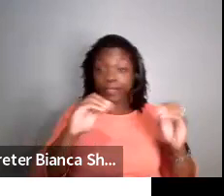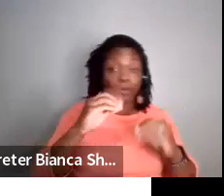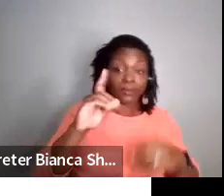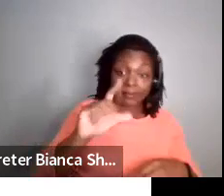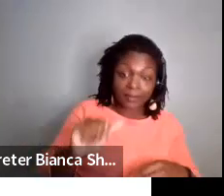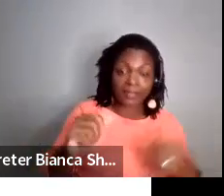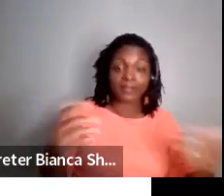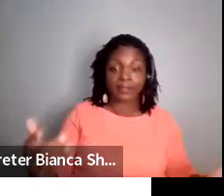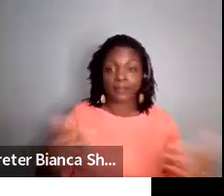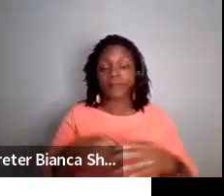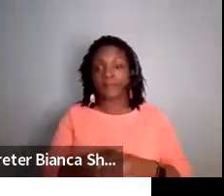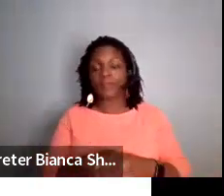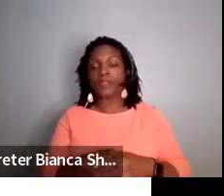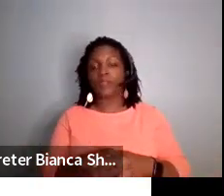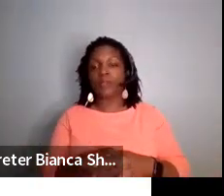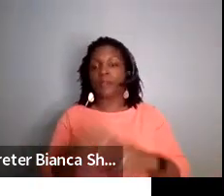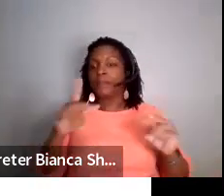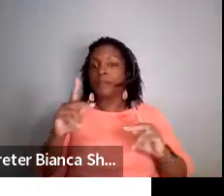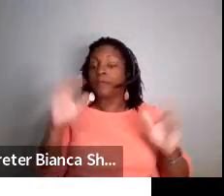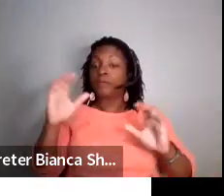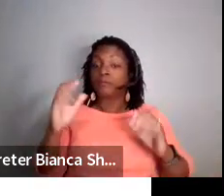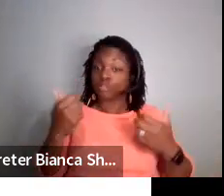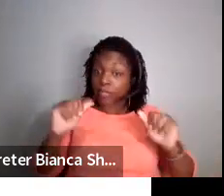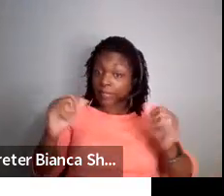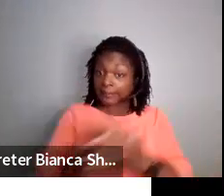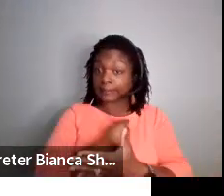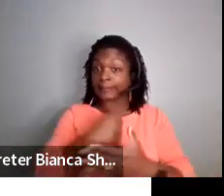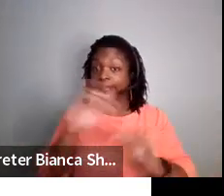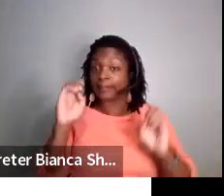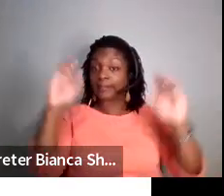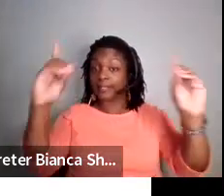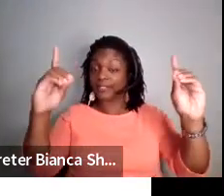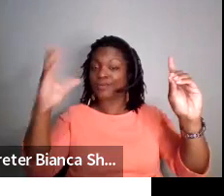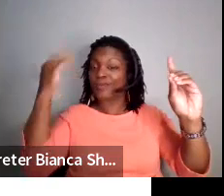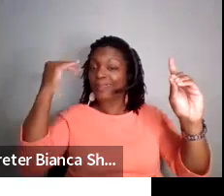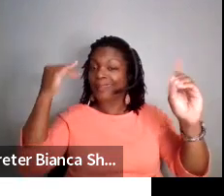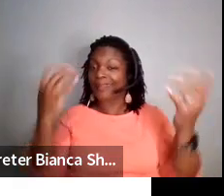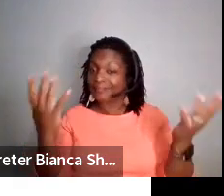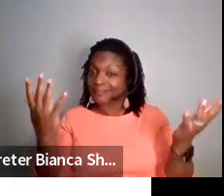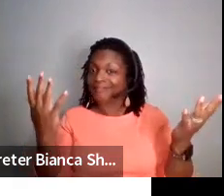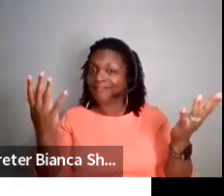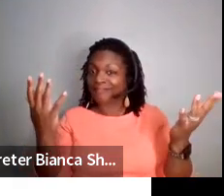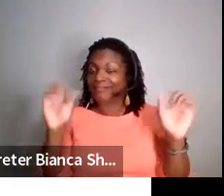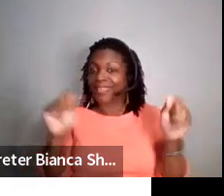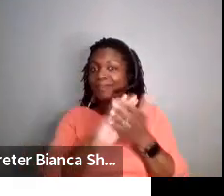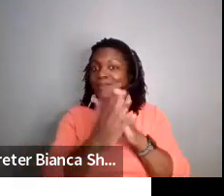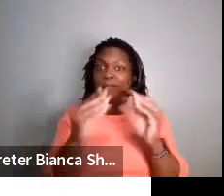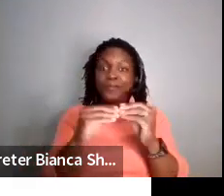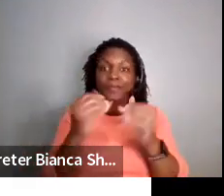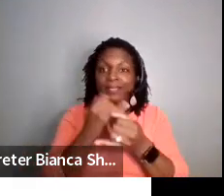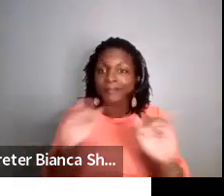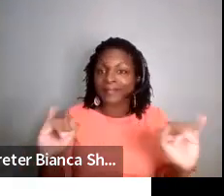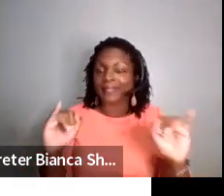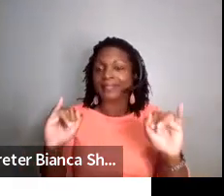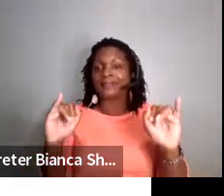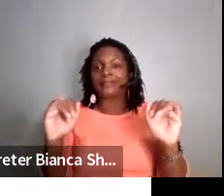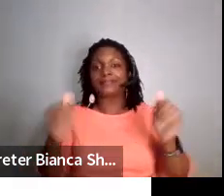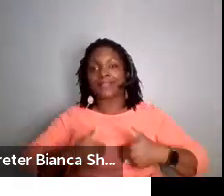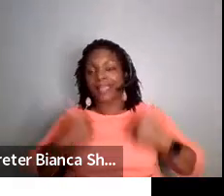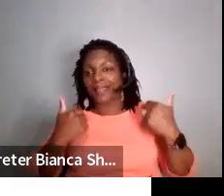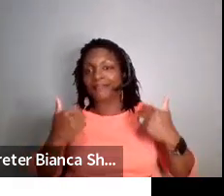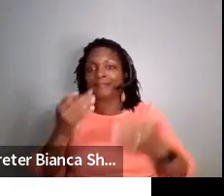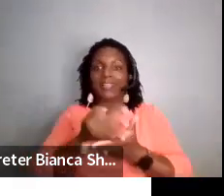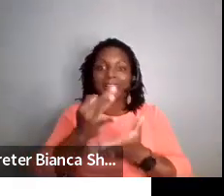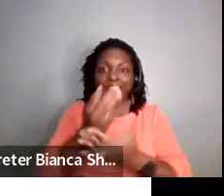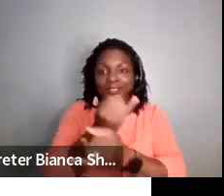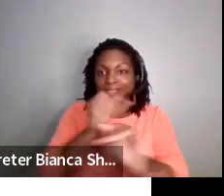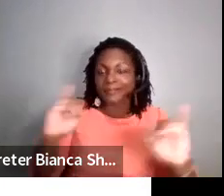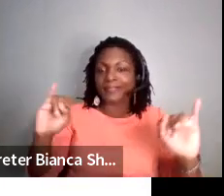Why would people seek education or higher education so that they can become more life, financially independent, socially independent, and more self-reliant?